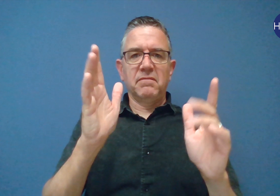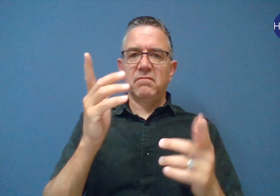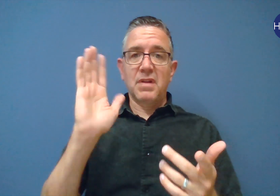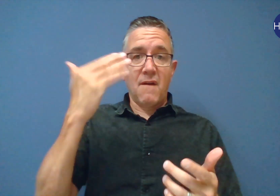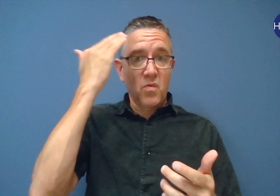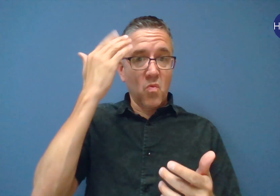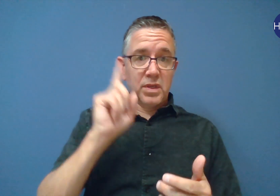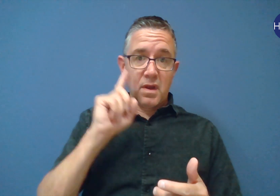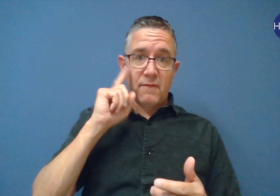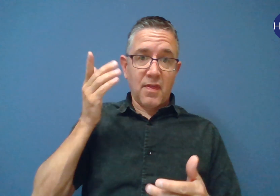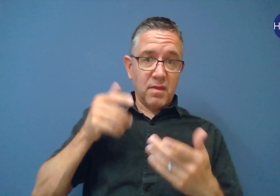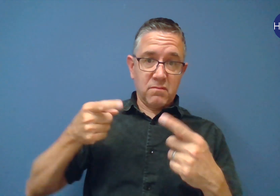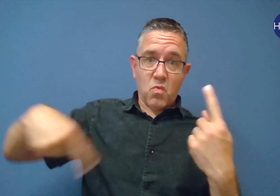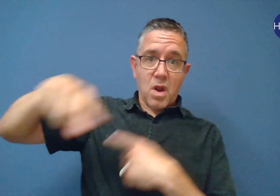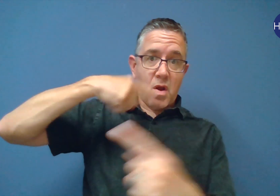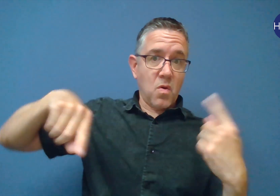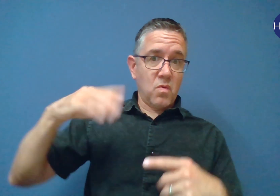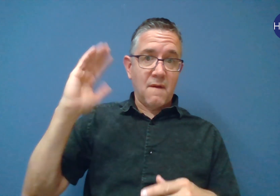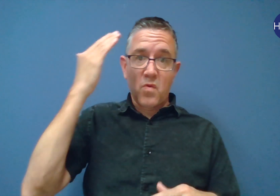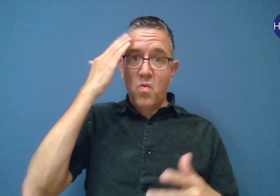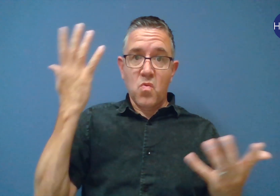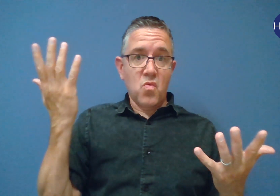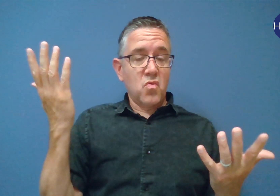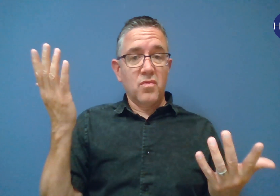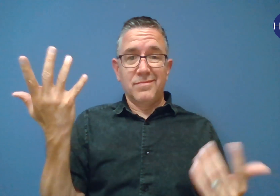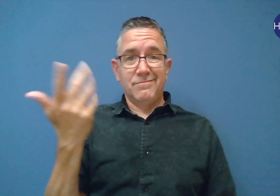There could be a Deaf customer here watching it.